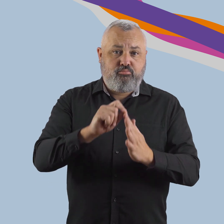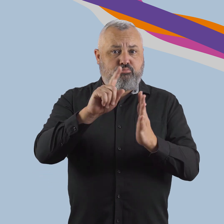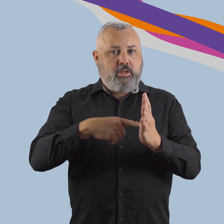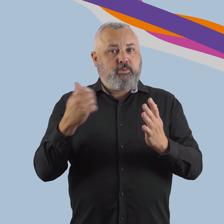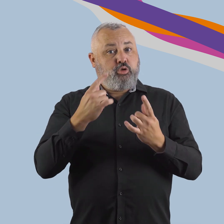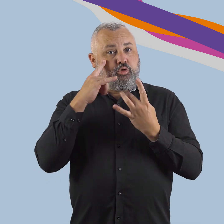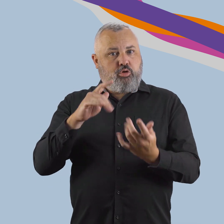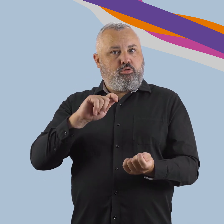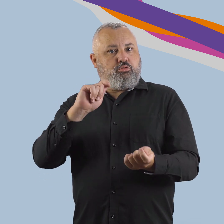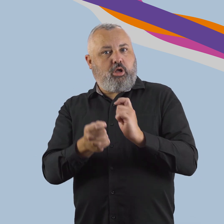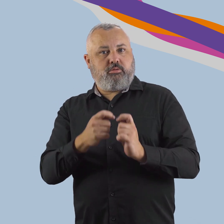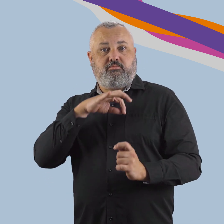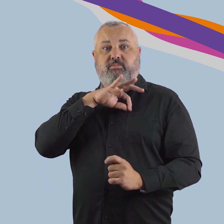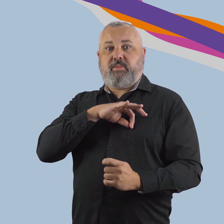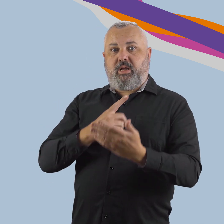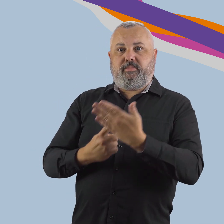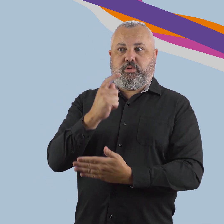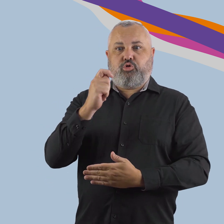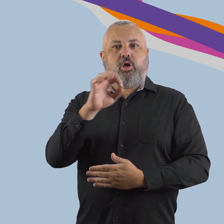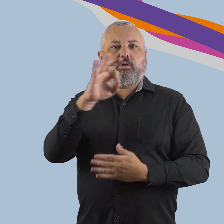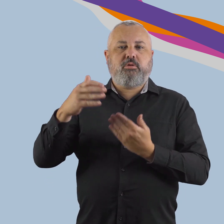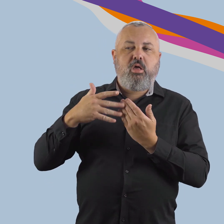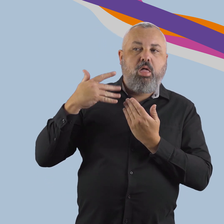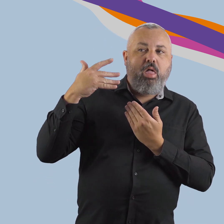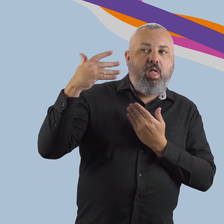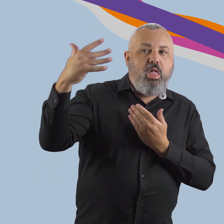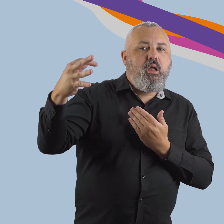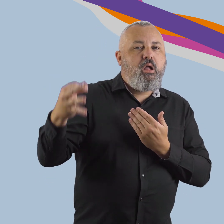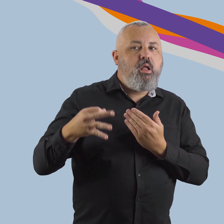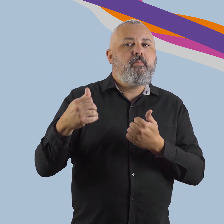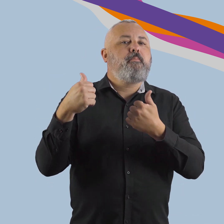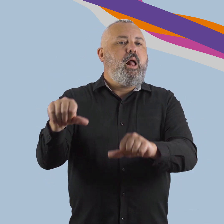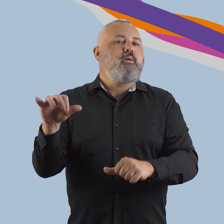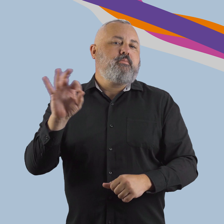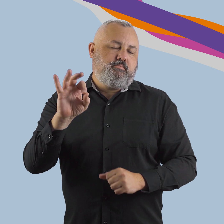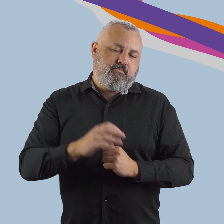Projects will have outcomes and benefits that are realised in the short-term.